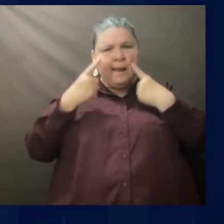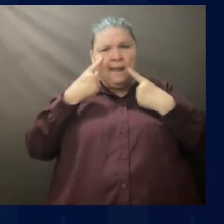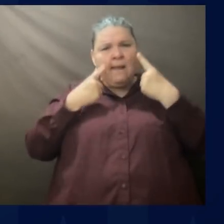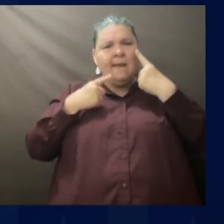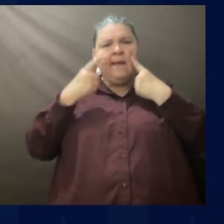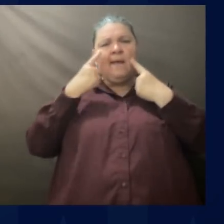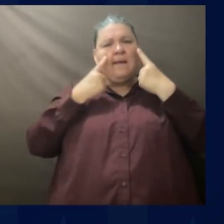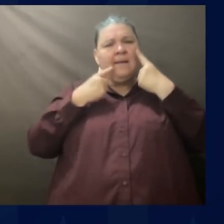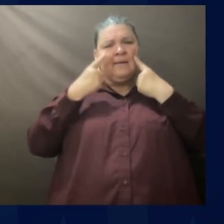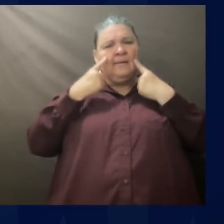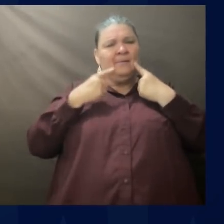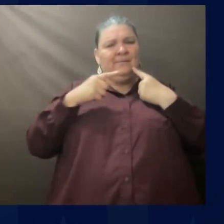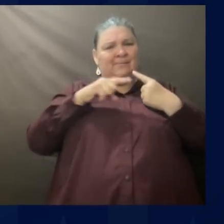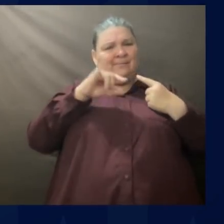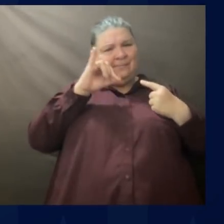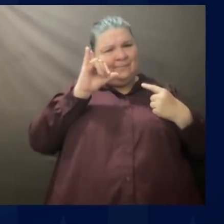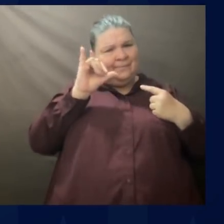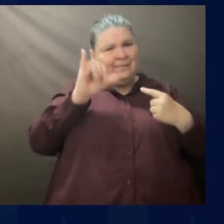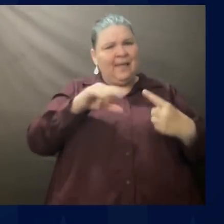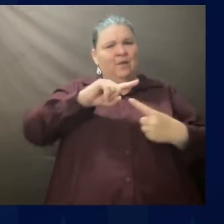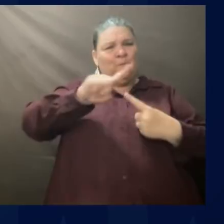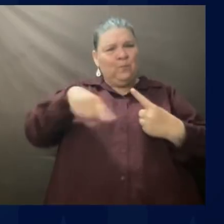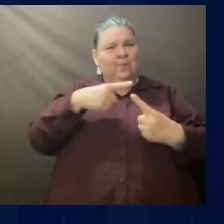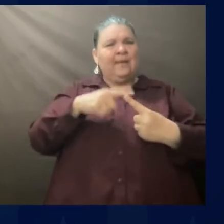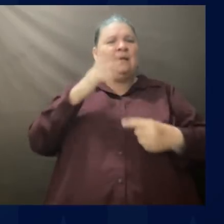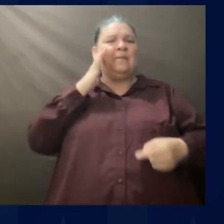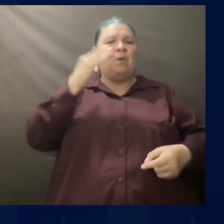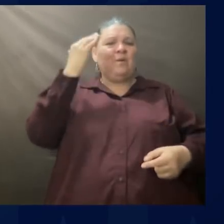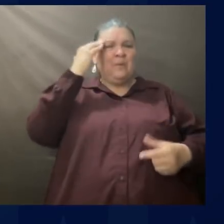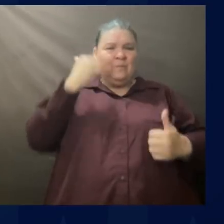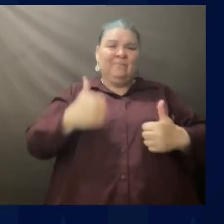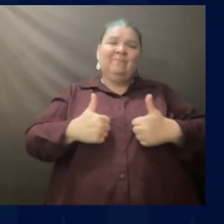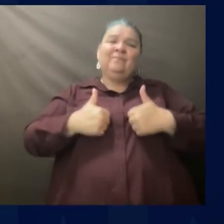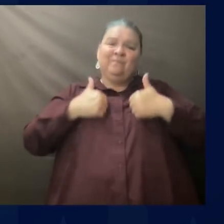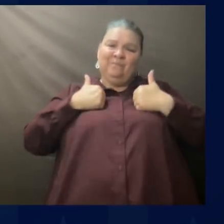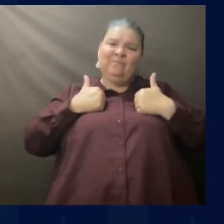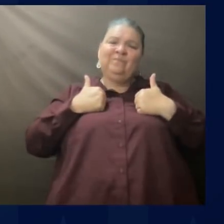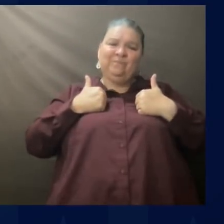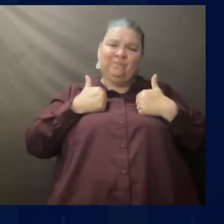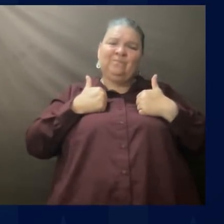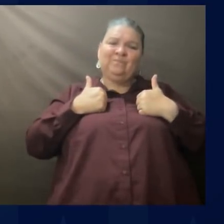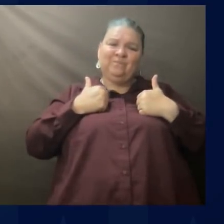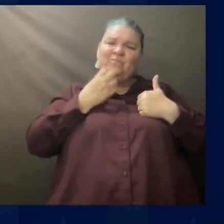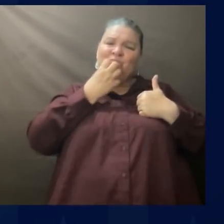Today, America’s ser- -- American service members stand watch around the world,